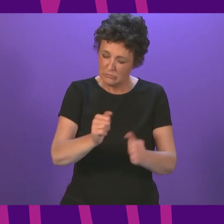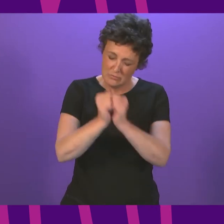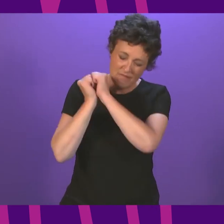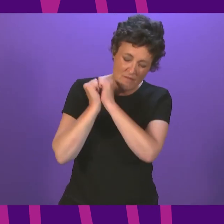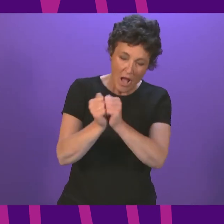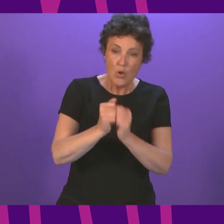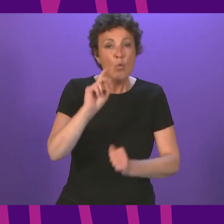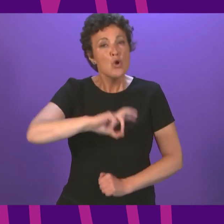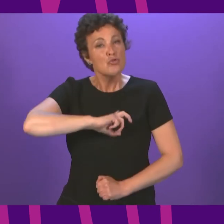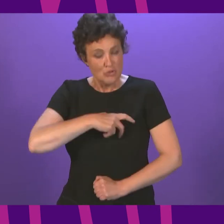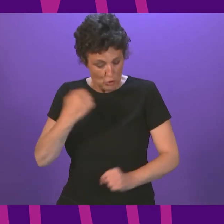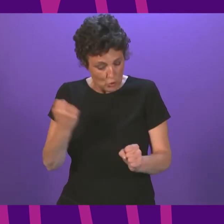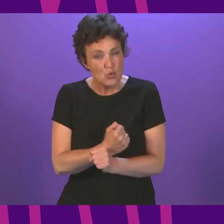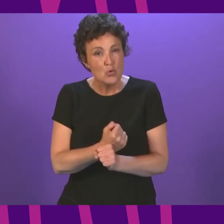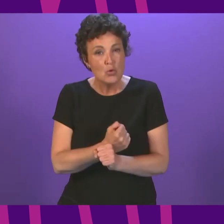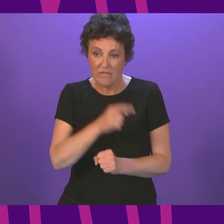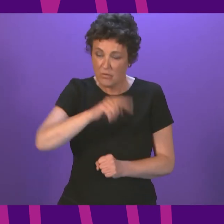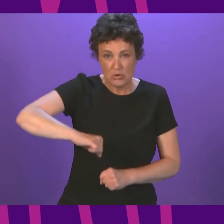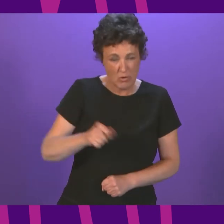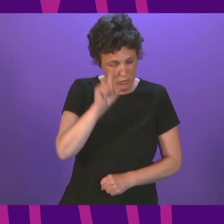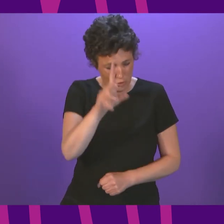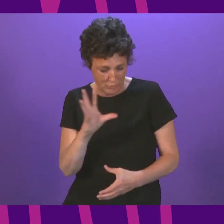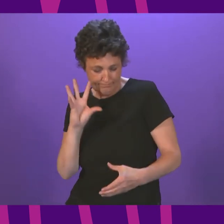does for Scotland. You are fundamental to the fairer Scotland that we all want to see